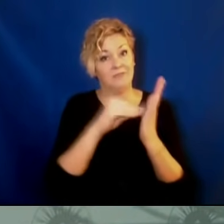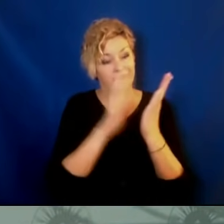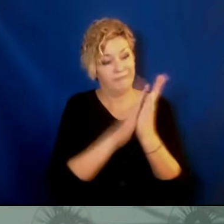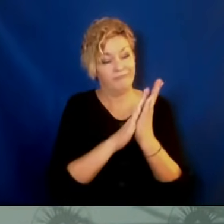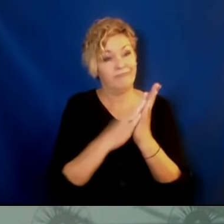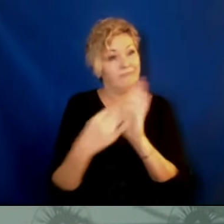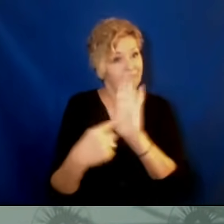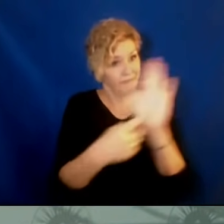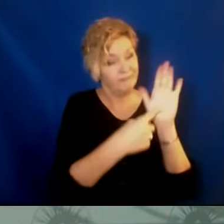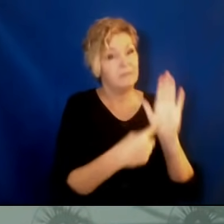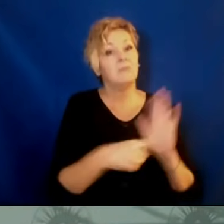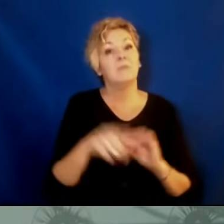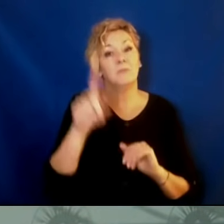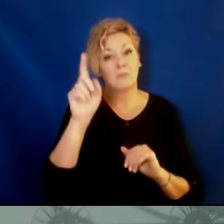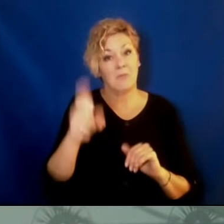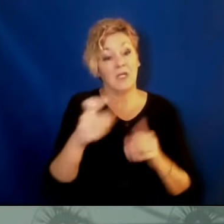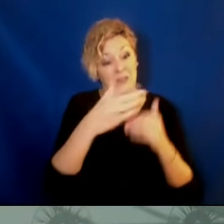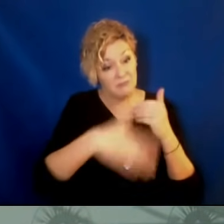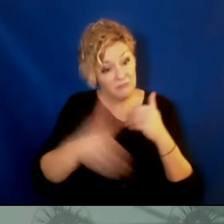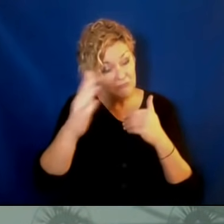The one thing I would repeat is